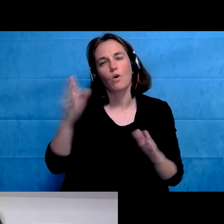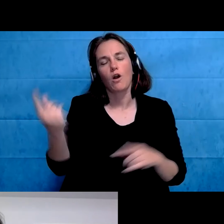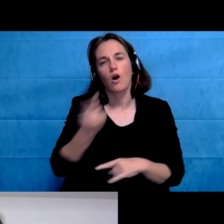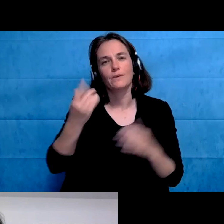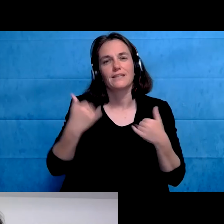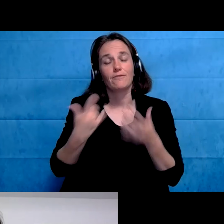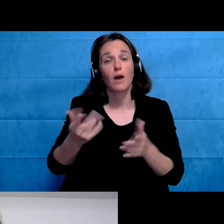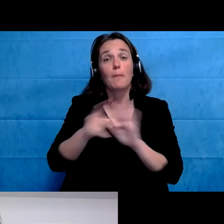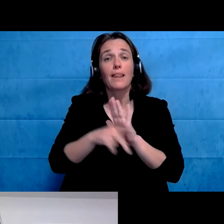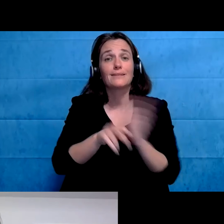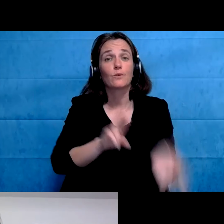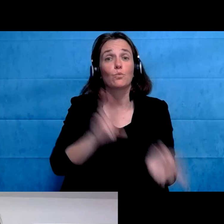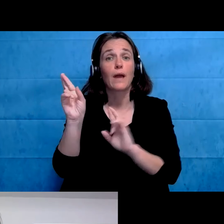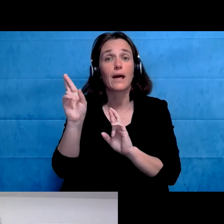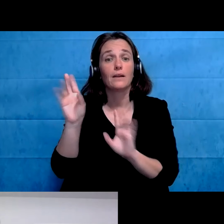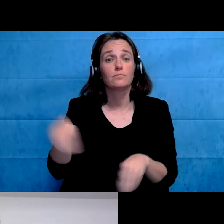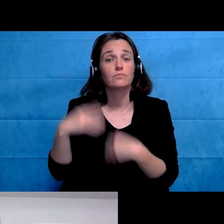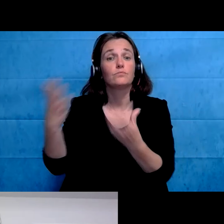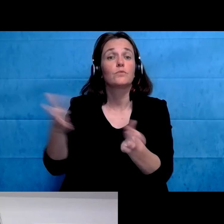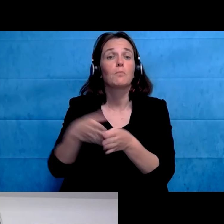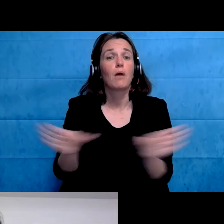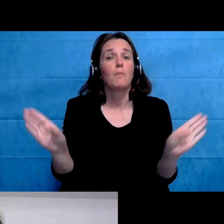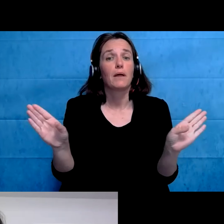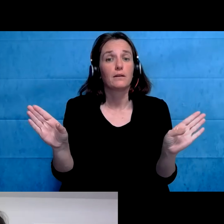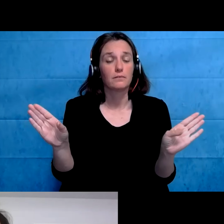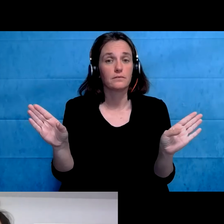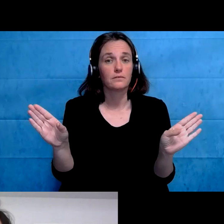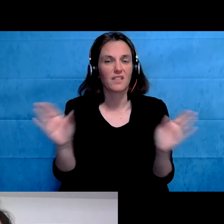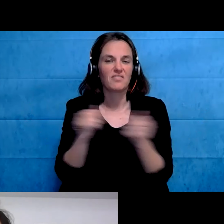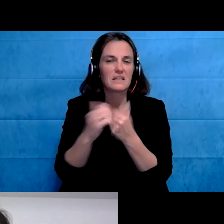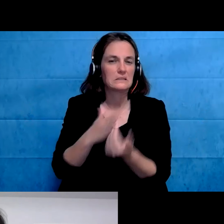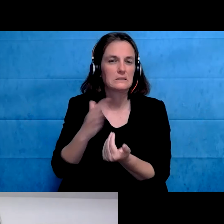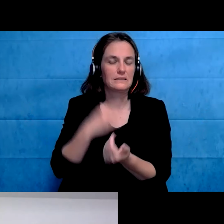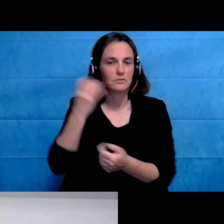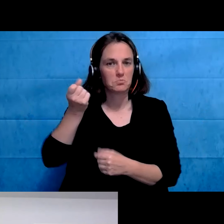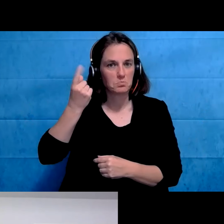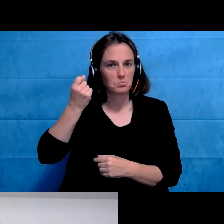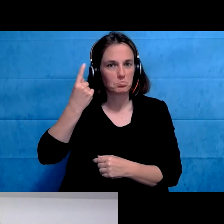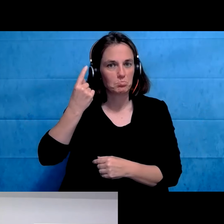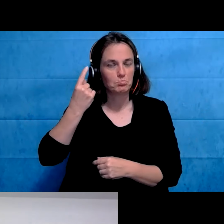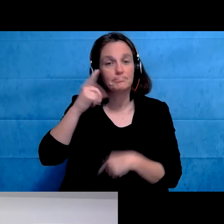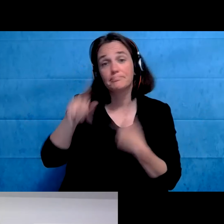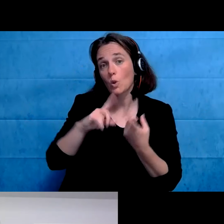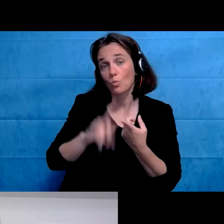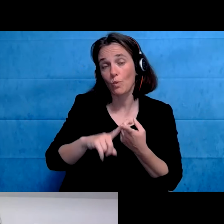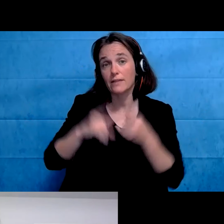to provide to your public that's really easy to understand on when you're going to remove your mask mandate,